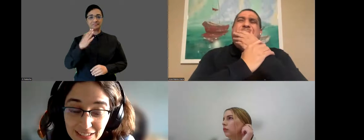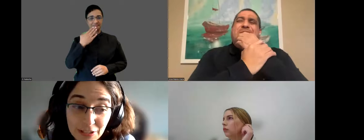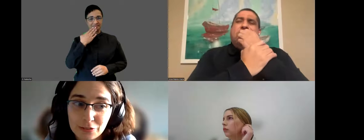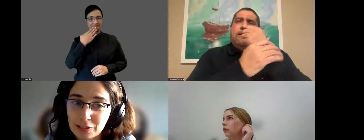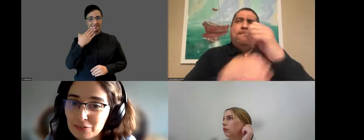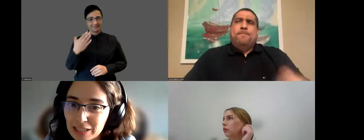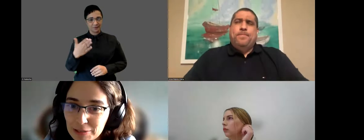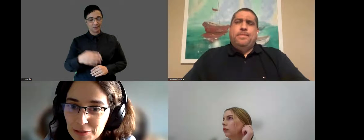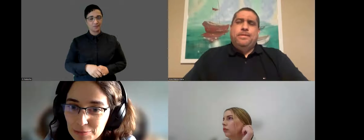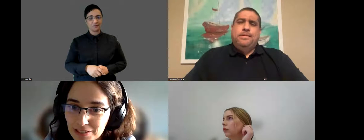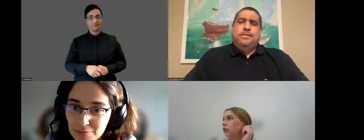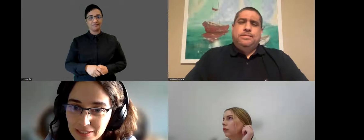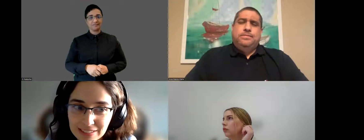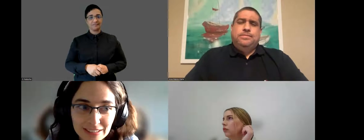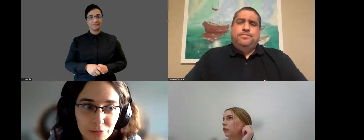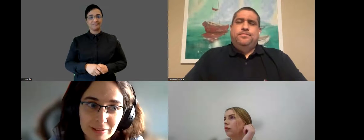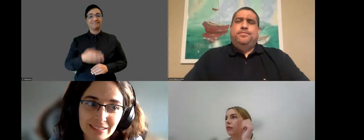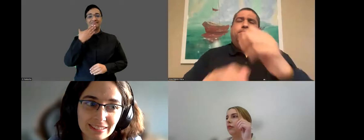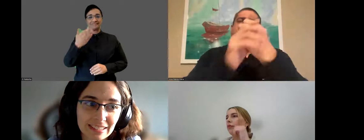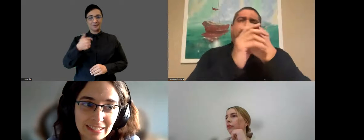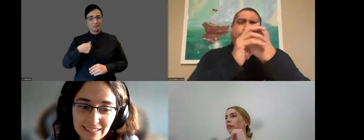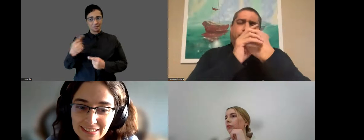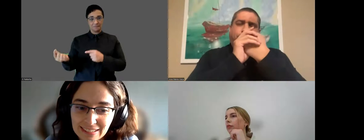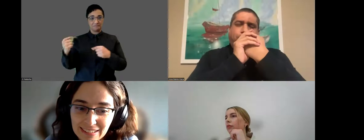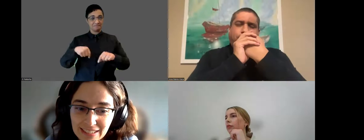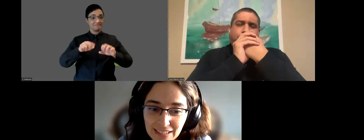And thank you for inviting me to participate in this webinar today.